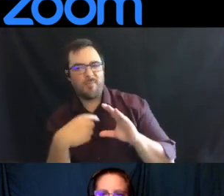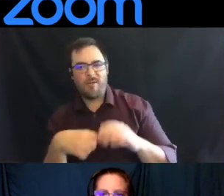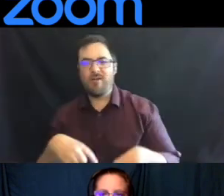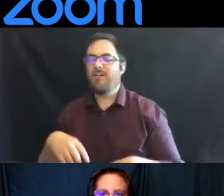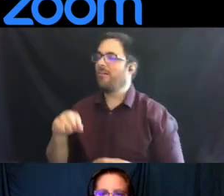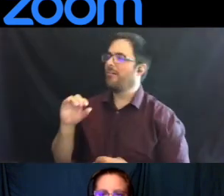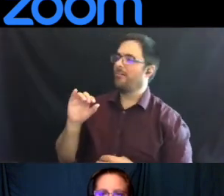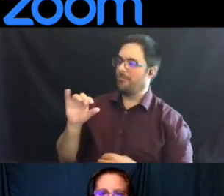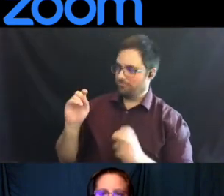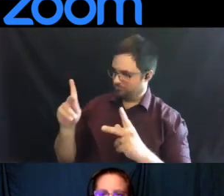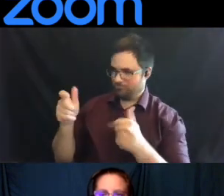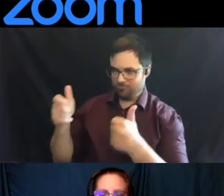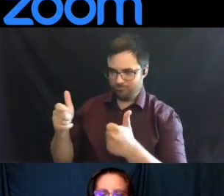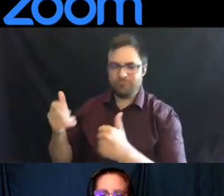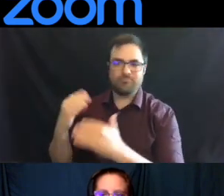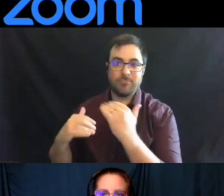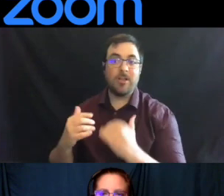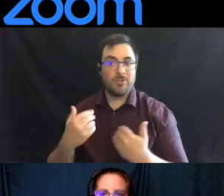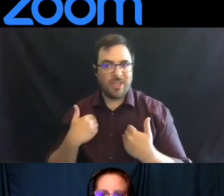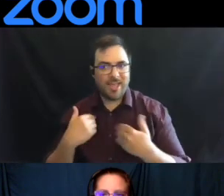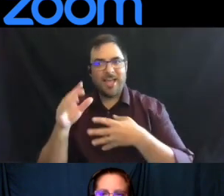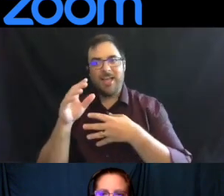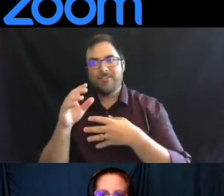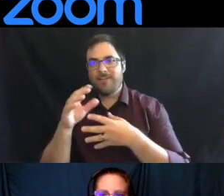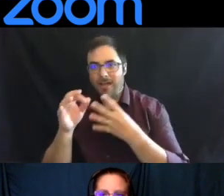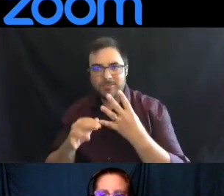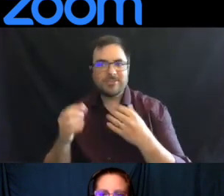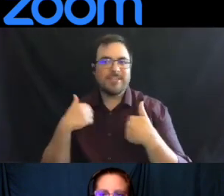opportunity to meet with other families through the meet and greets or sounding board Tuesday